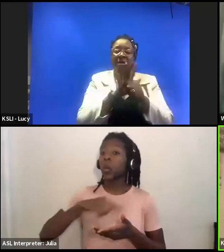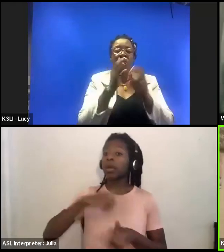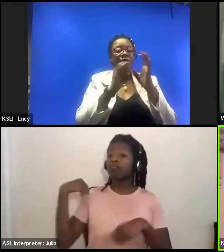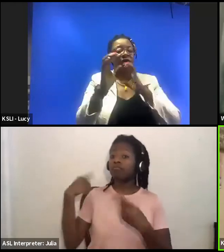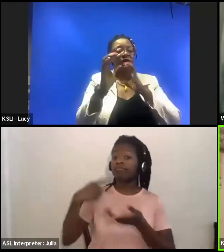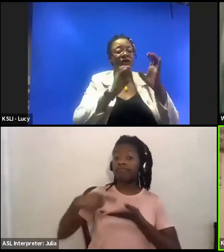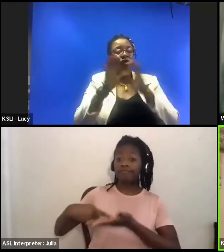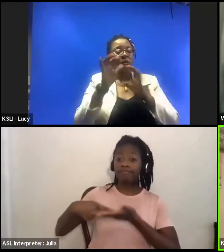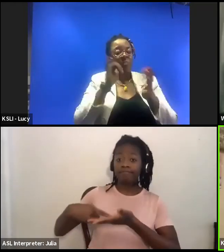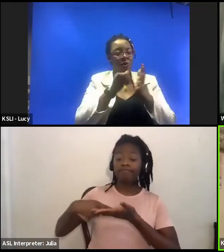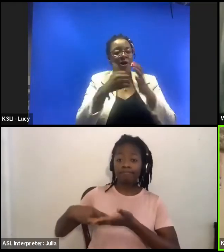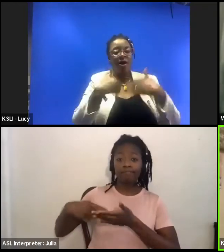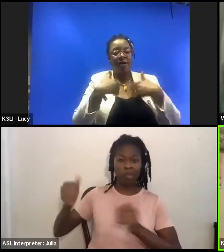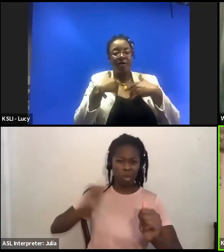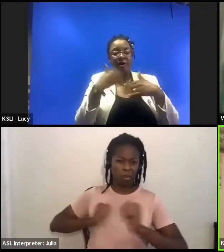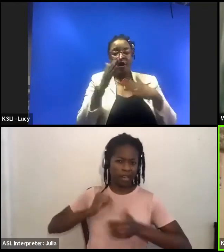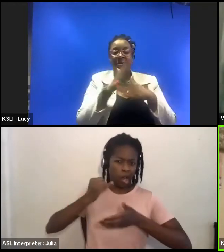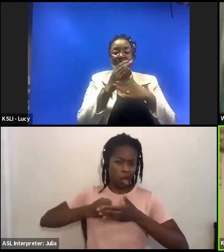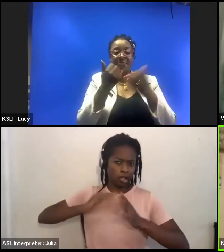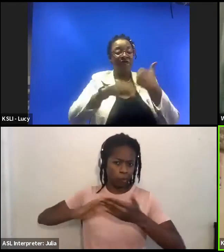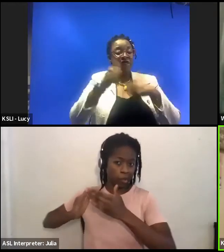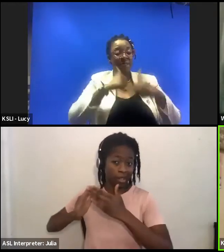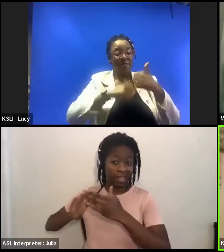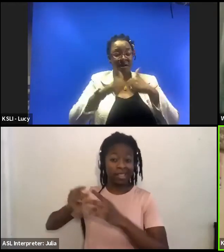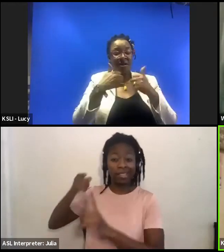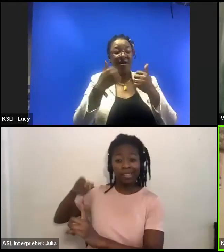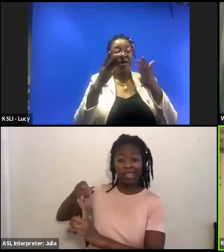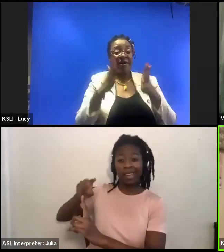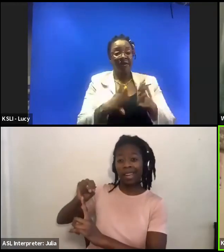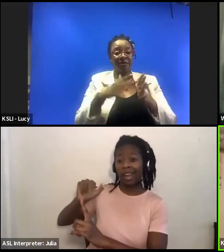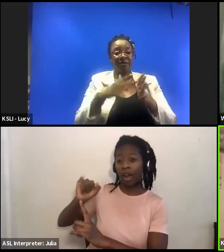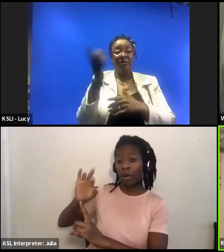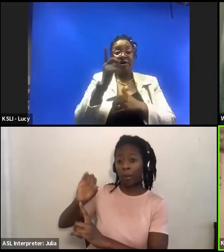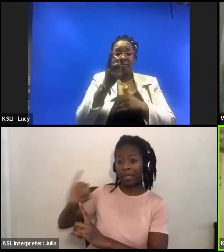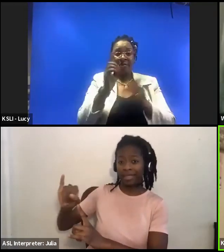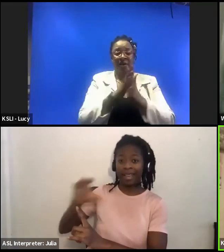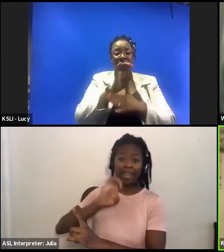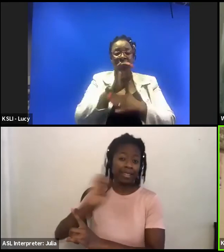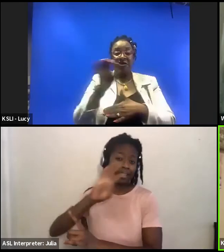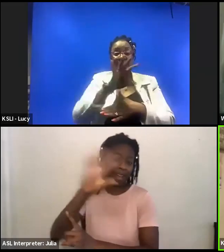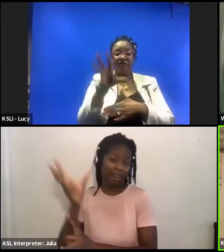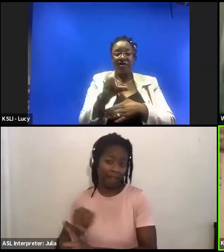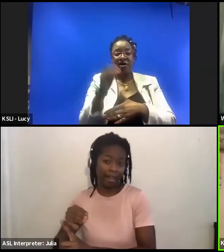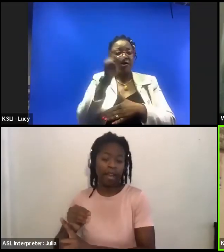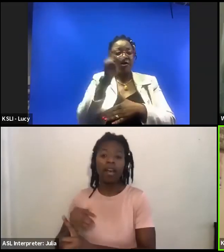The performing arts community, particularly in Nairobi, but in the Eastern African region about how a lot of our practices